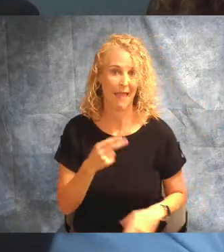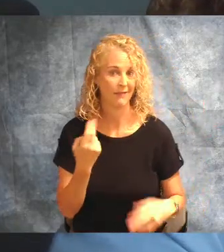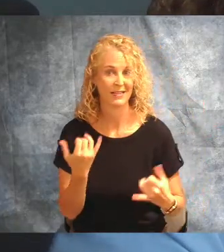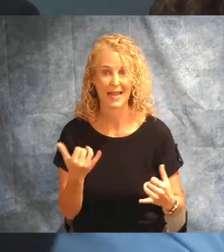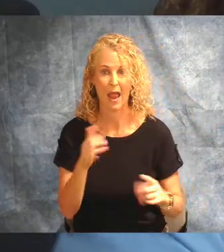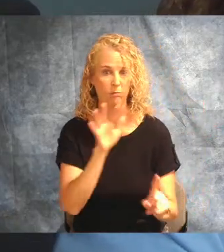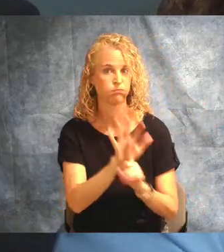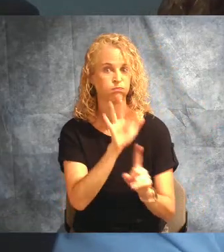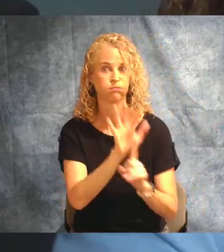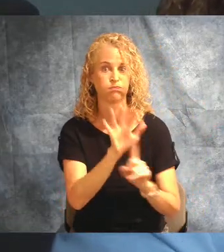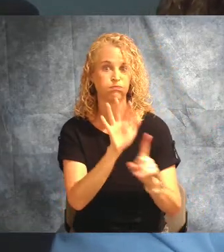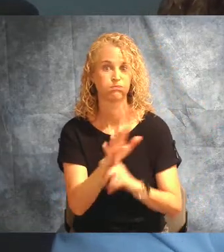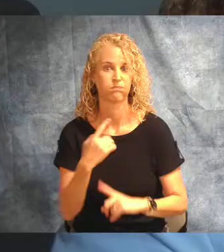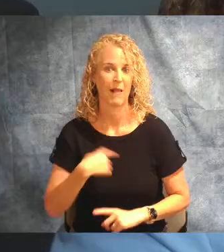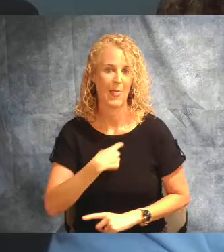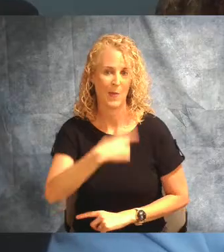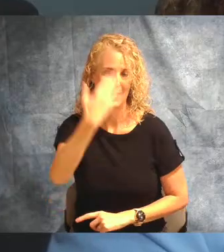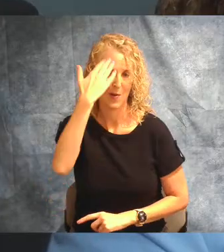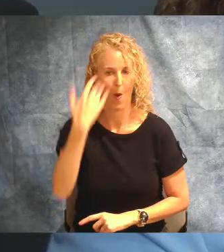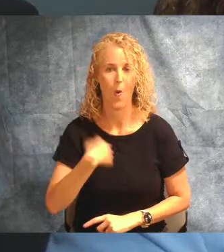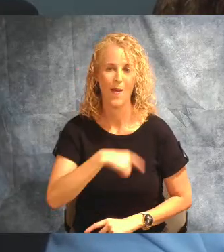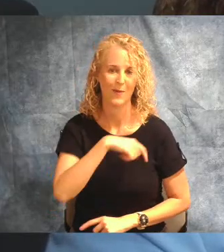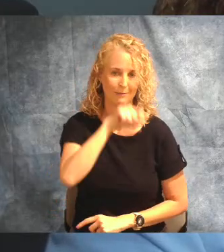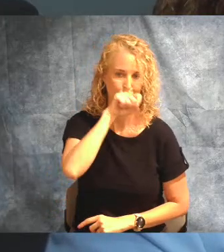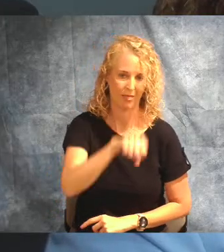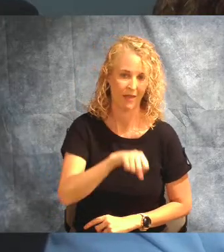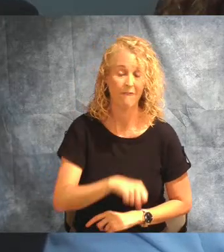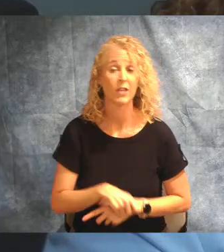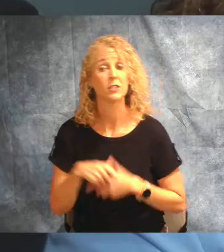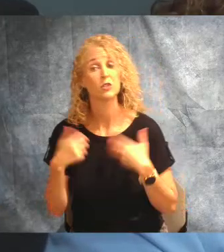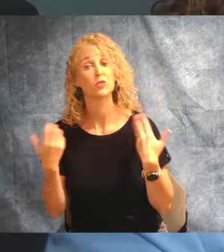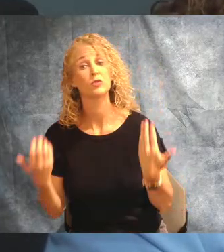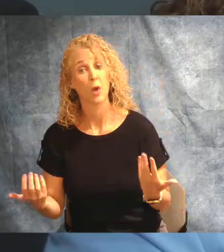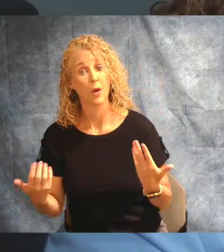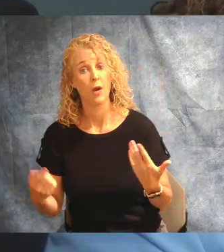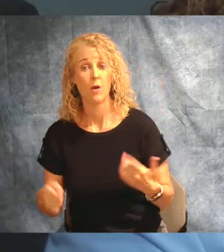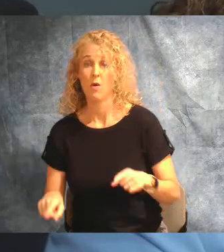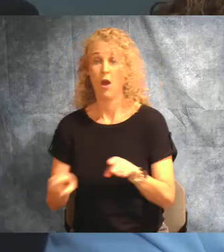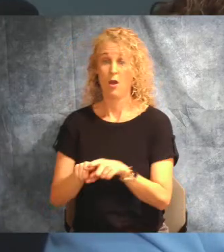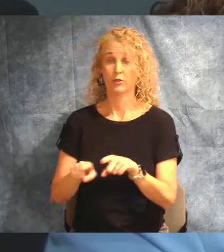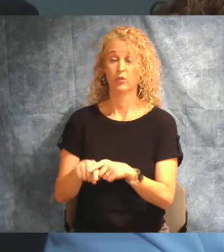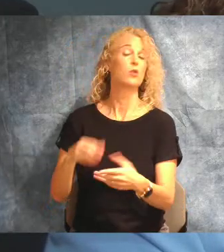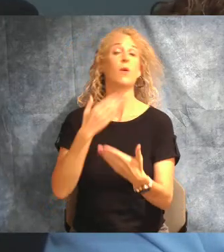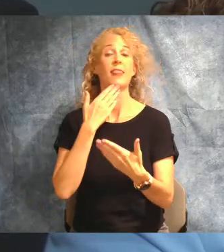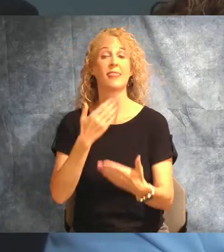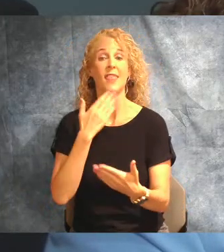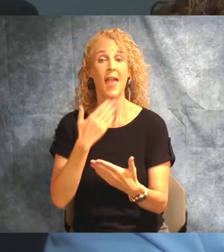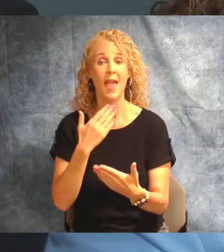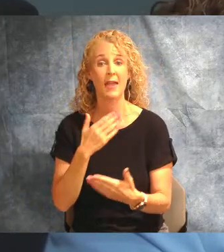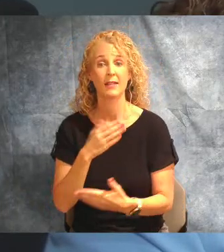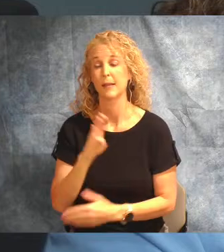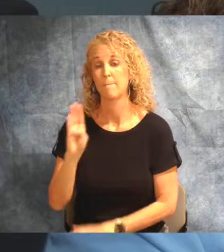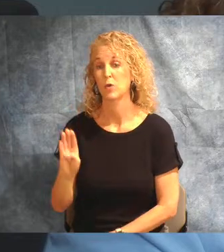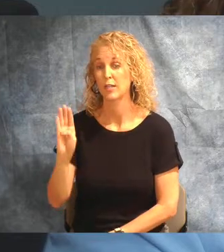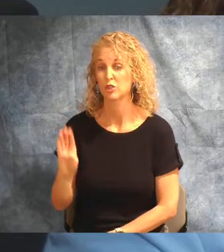that we know. Um, and so I want to also thank from the county, Bridget Dehoerty, Trevina Adams,